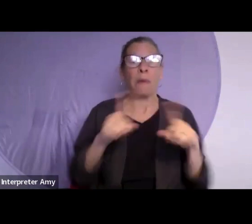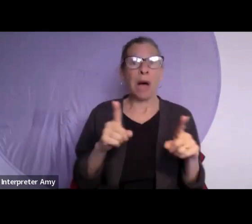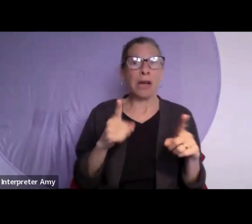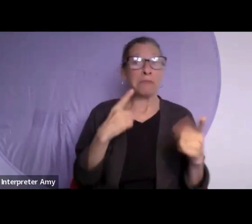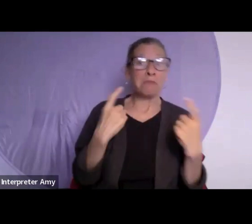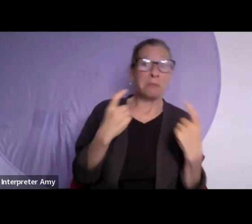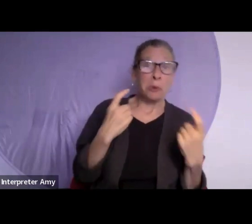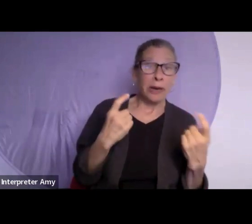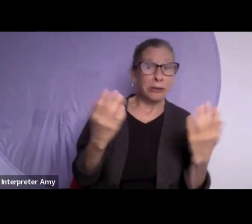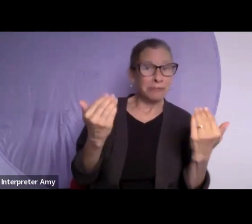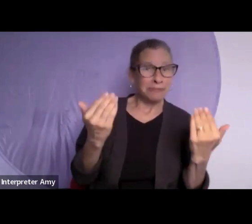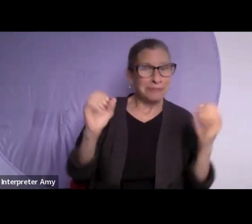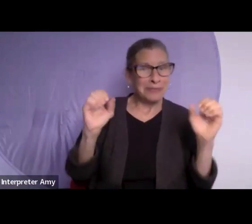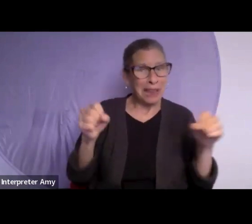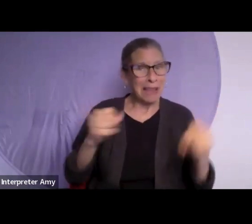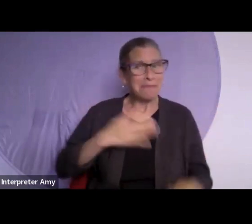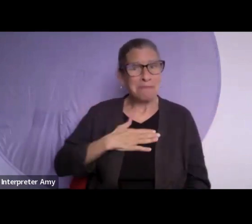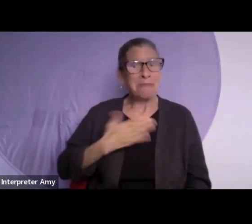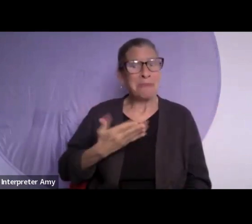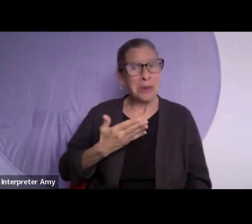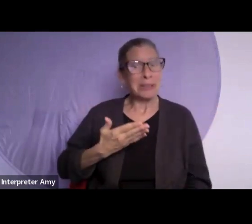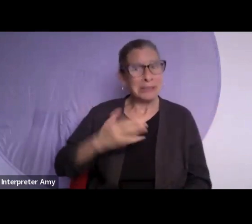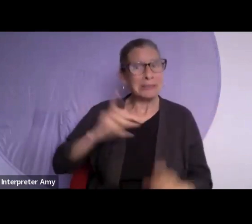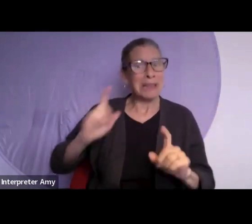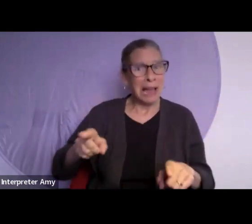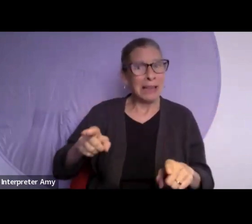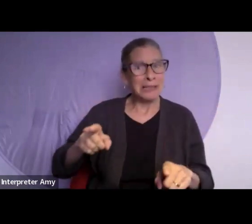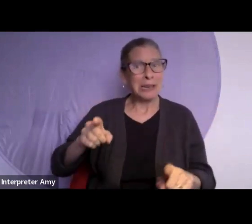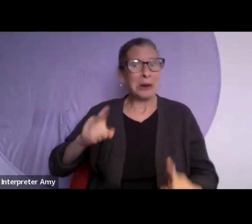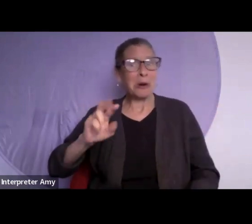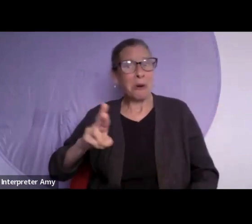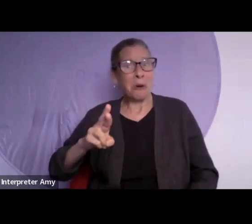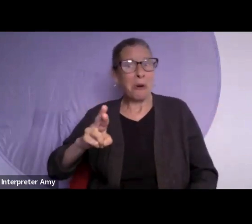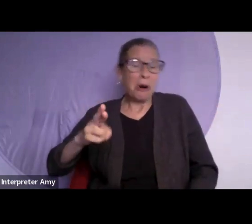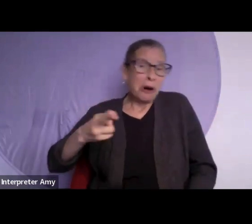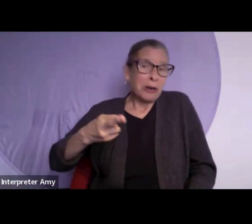where I'm happy to also take and hear opinions and discuss and